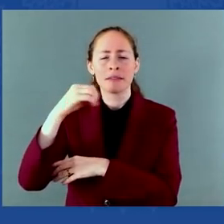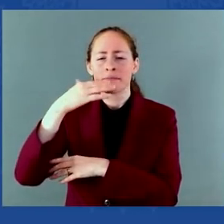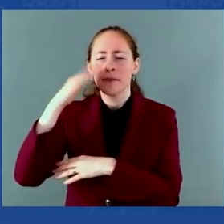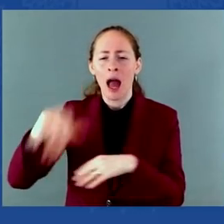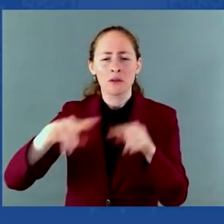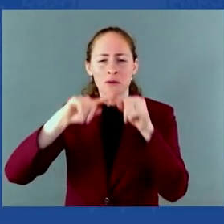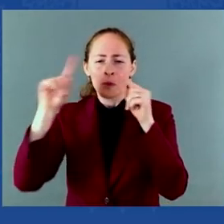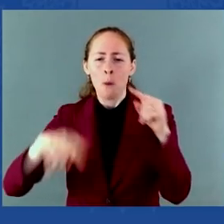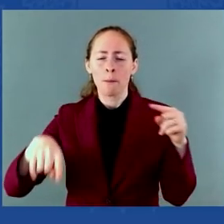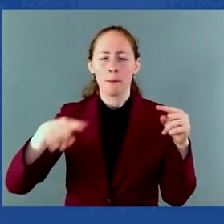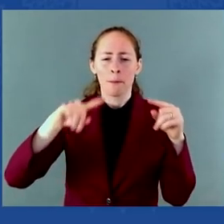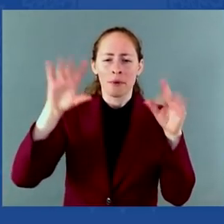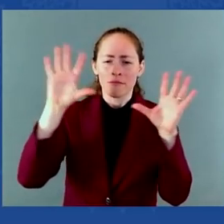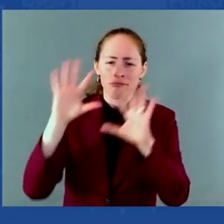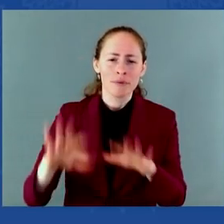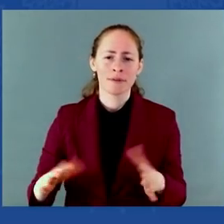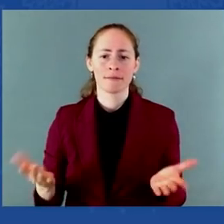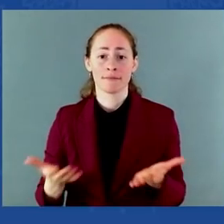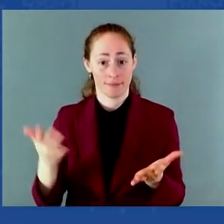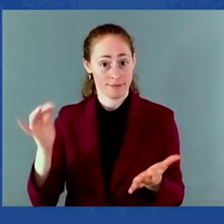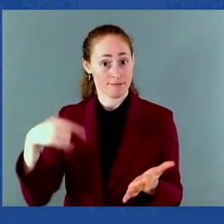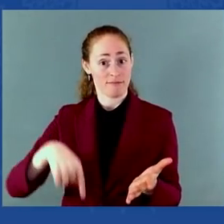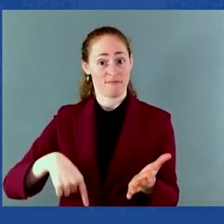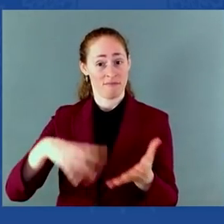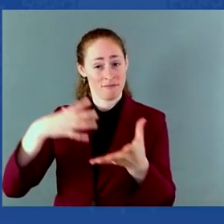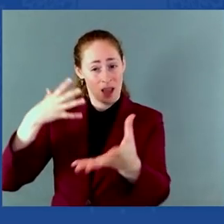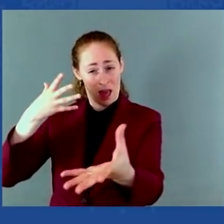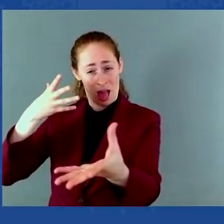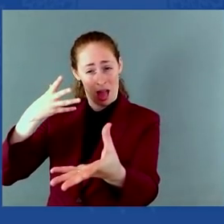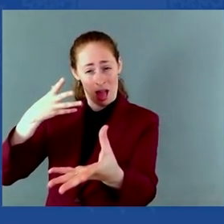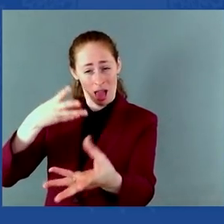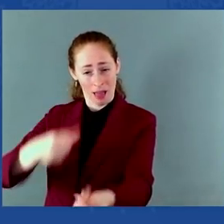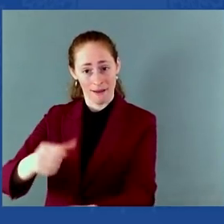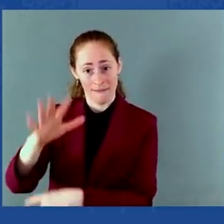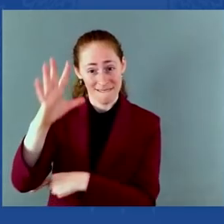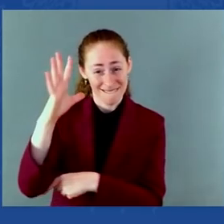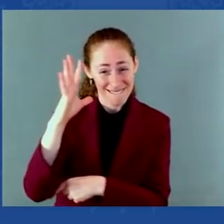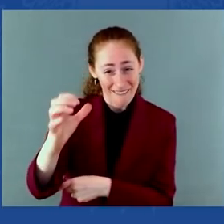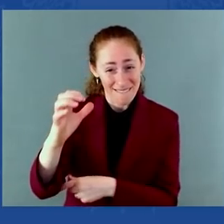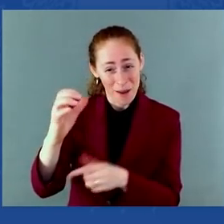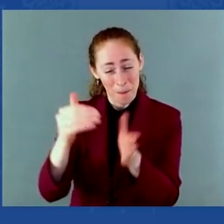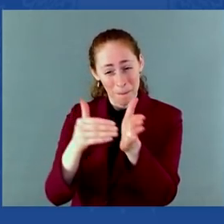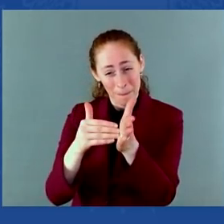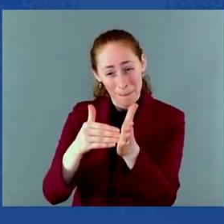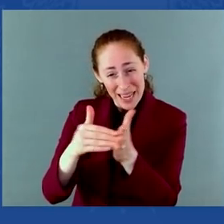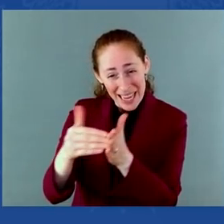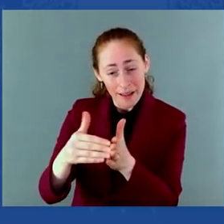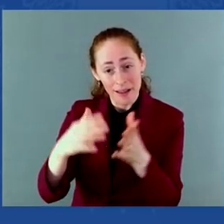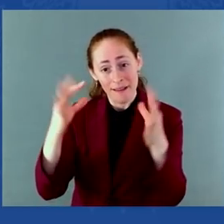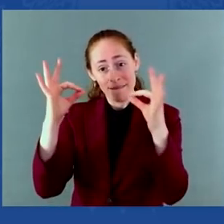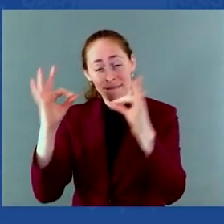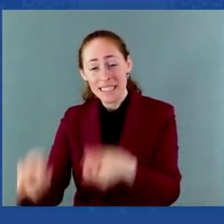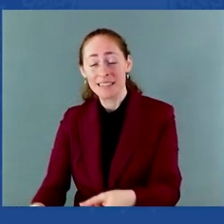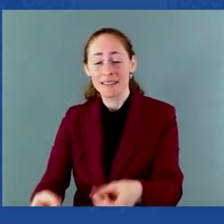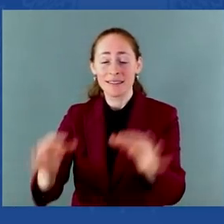$500 million in damages. Nationwide, extreme weather events cost, this year --